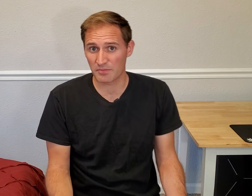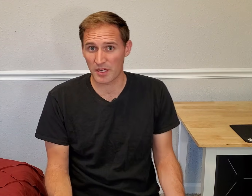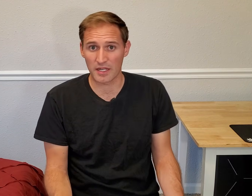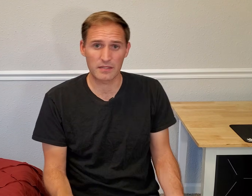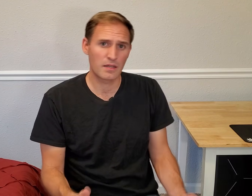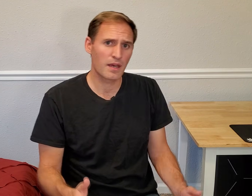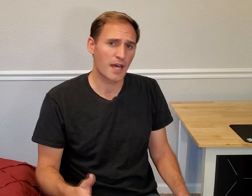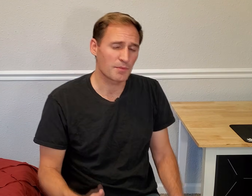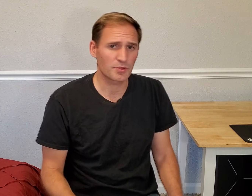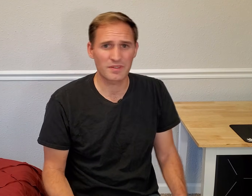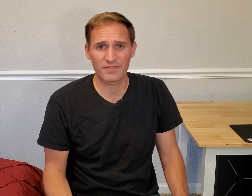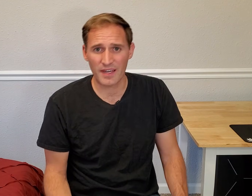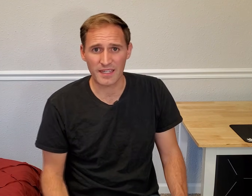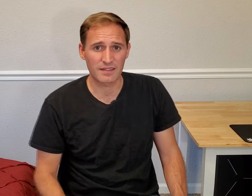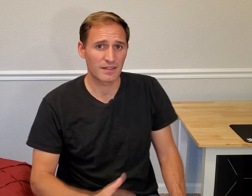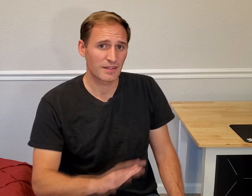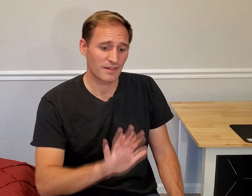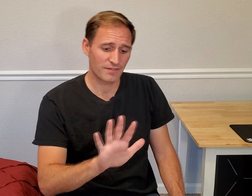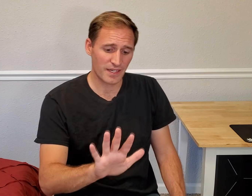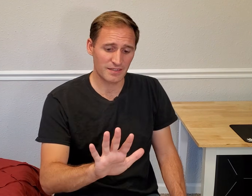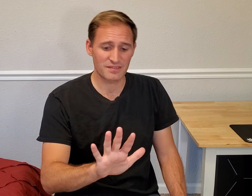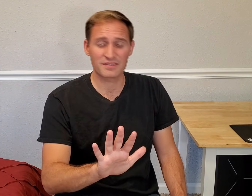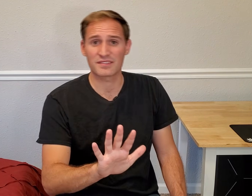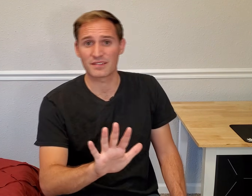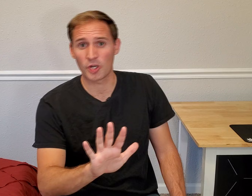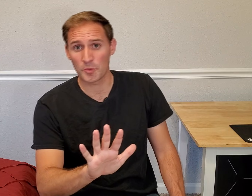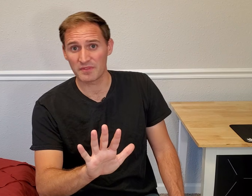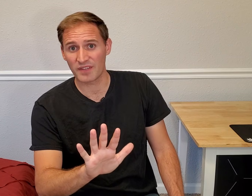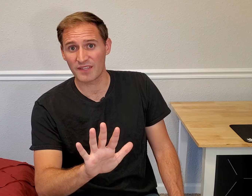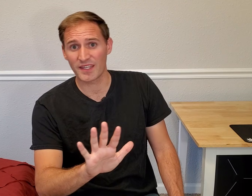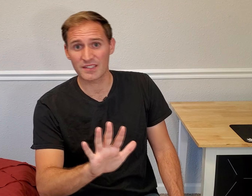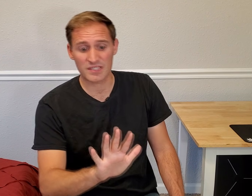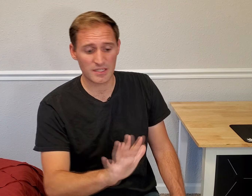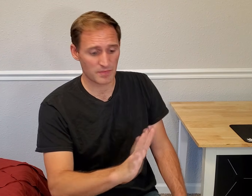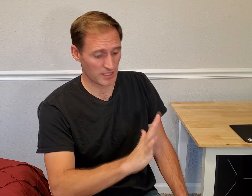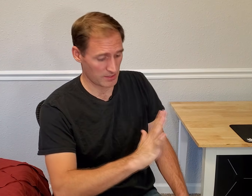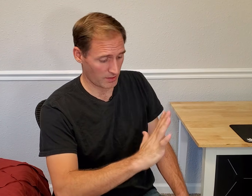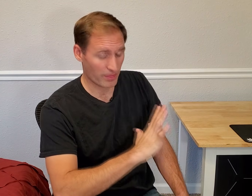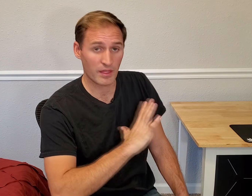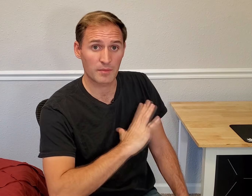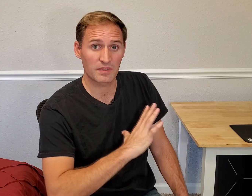respond I'm doing 'fine', fine is just an open five handshape and the thumb